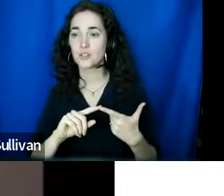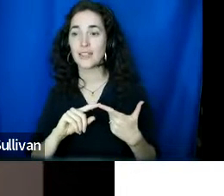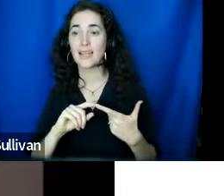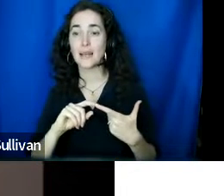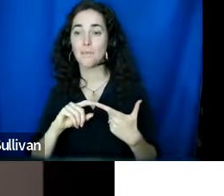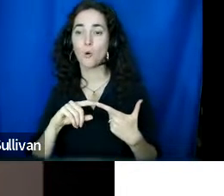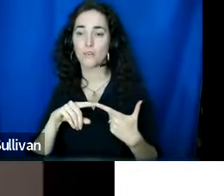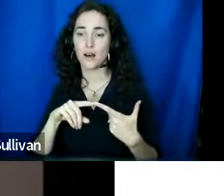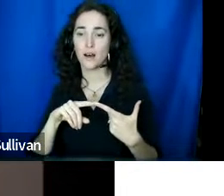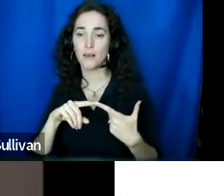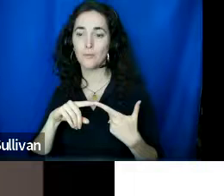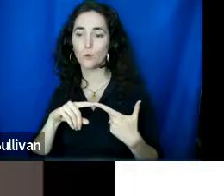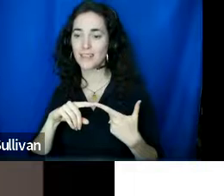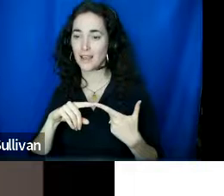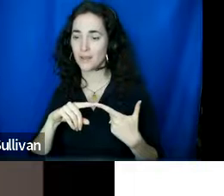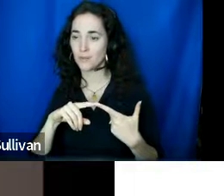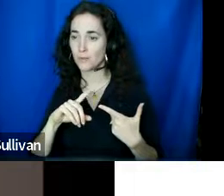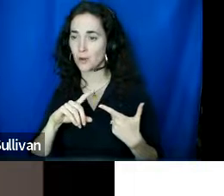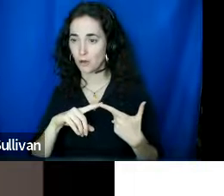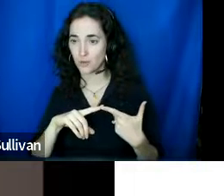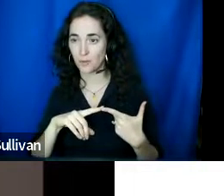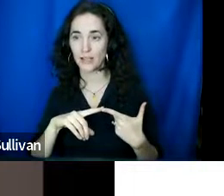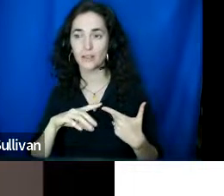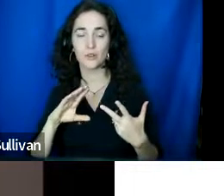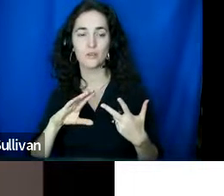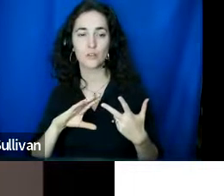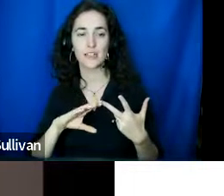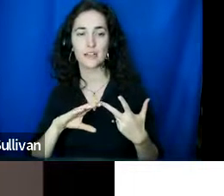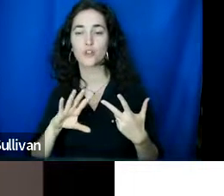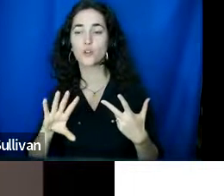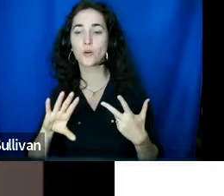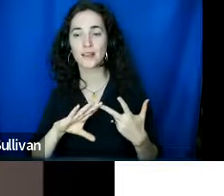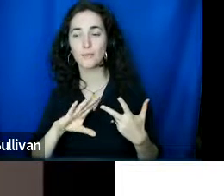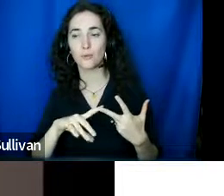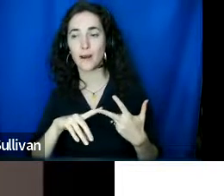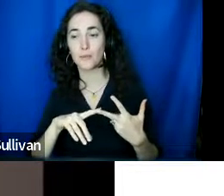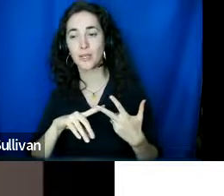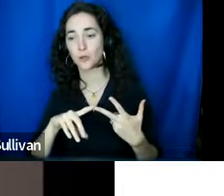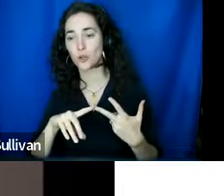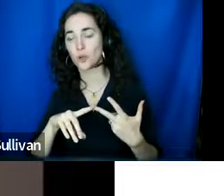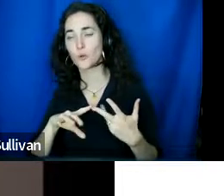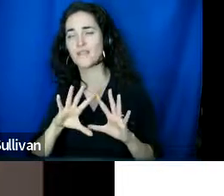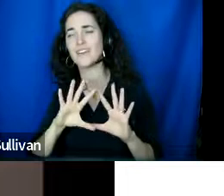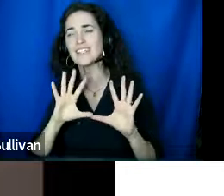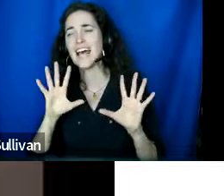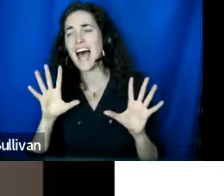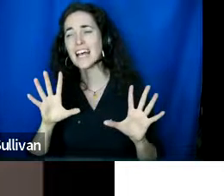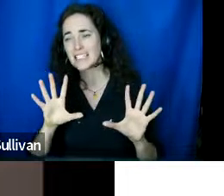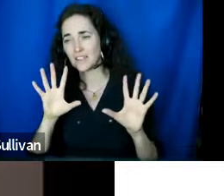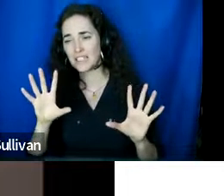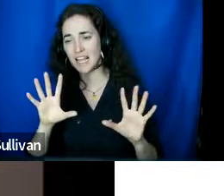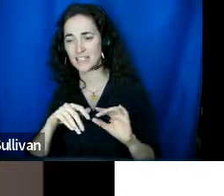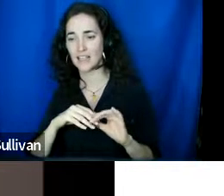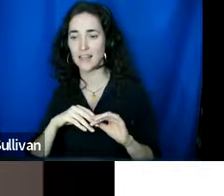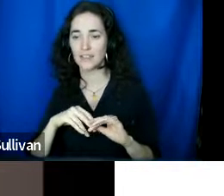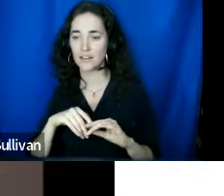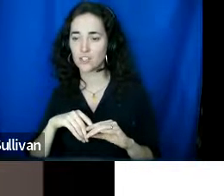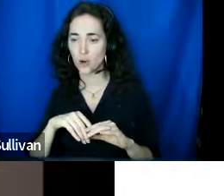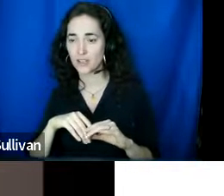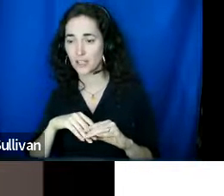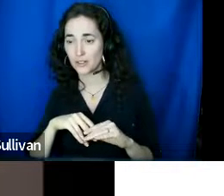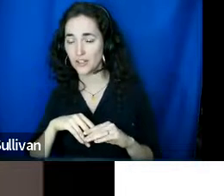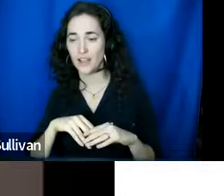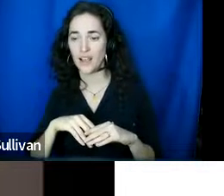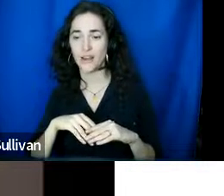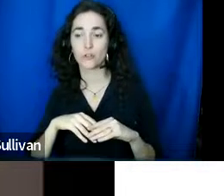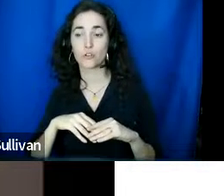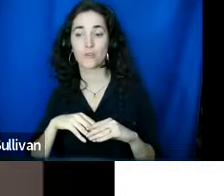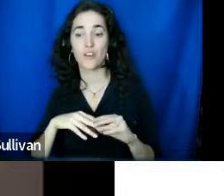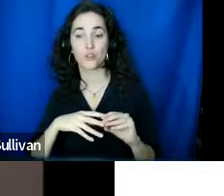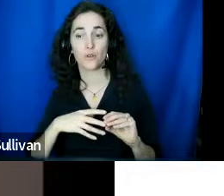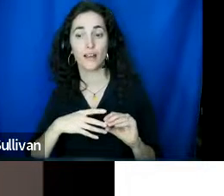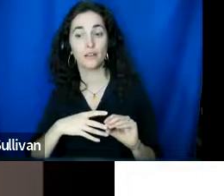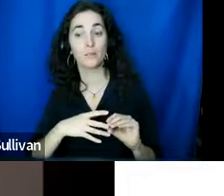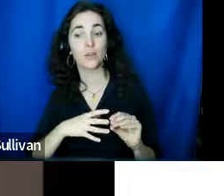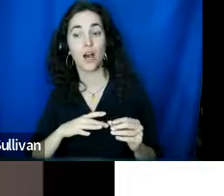There's a lady named Moza, a graduate from Gallaudet University in a short sample by Peter Cook, who is a fantastic best story teller and associate Professor at Columbia